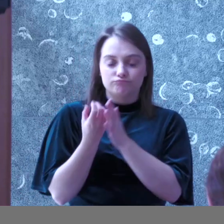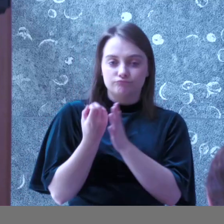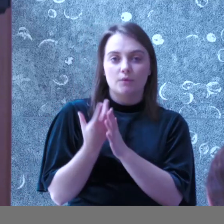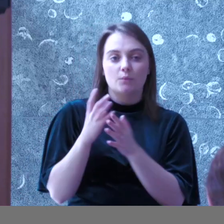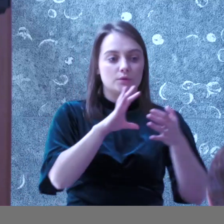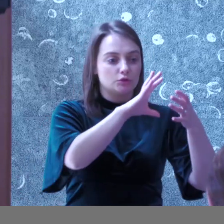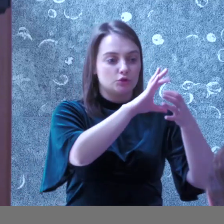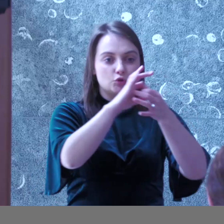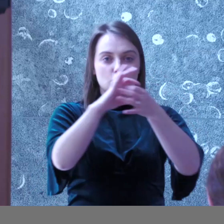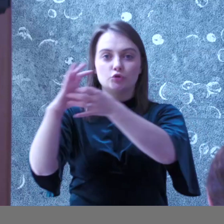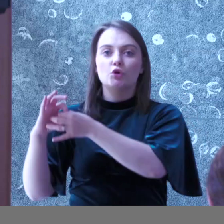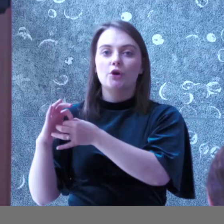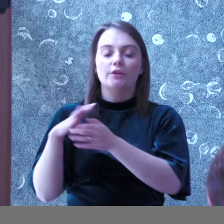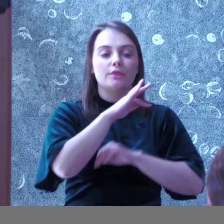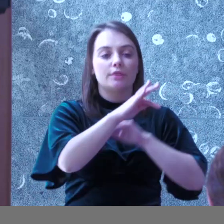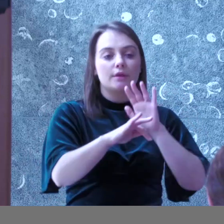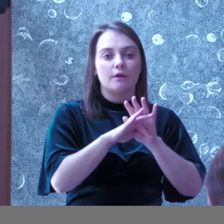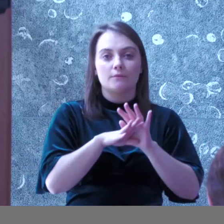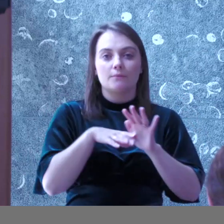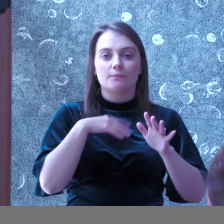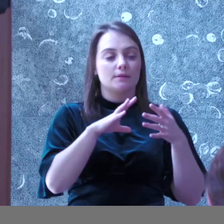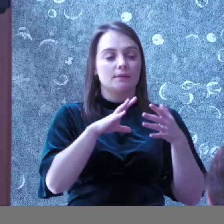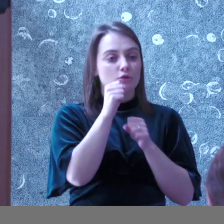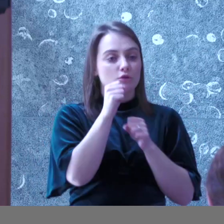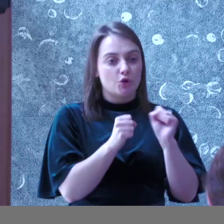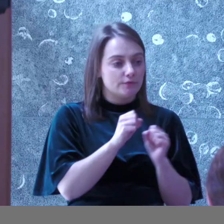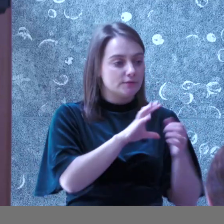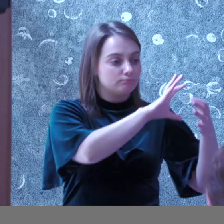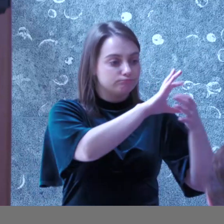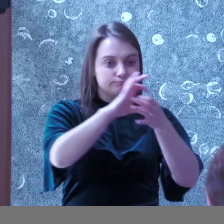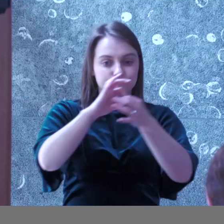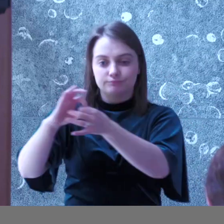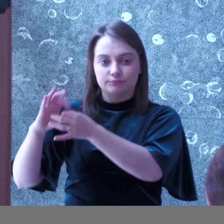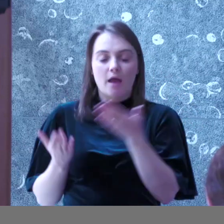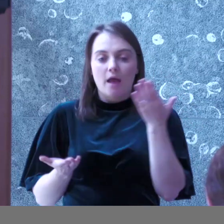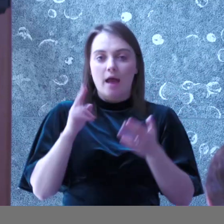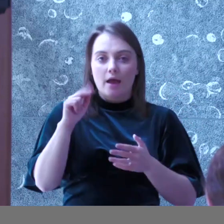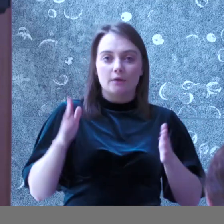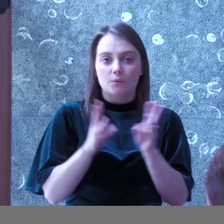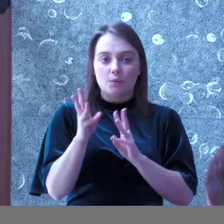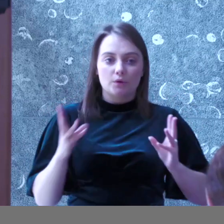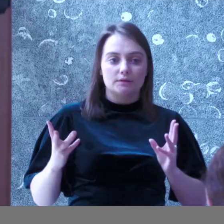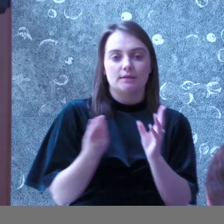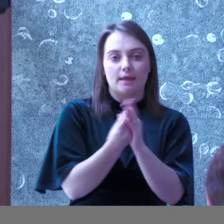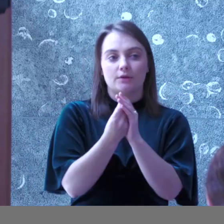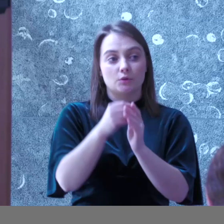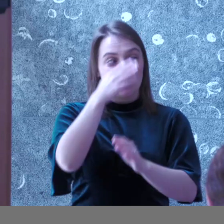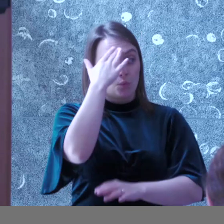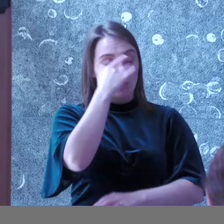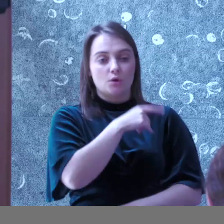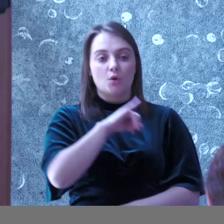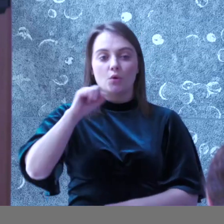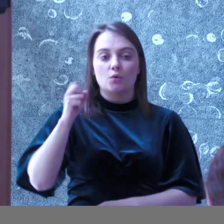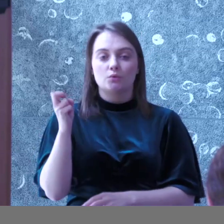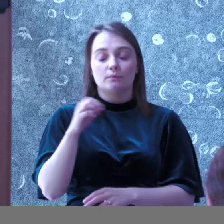We're talking about pro active services, we know Brian has a visual impairment. He told us